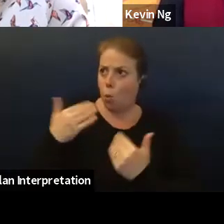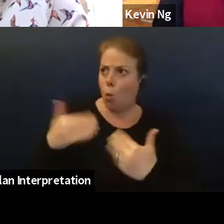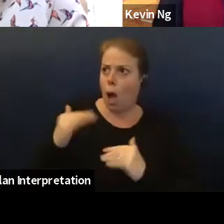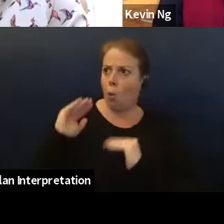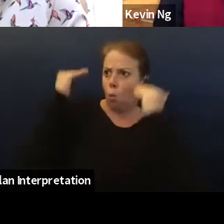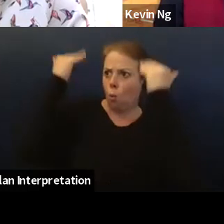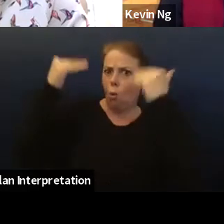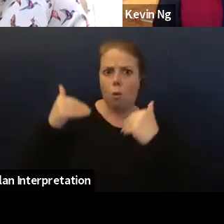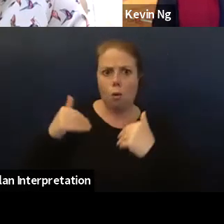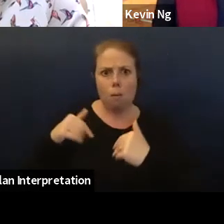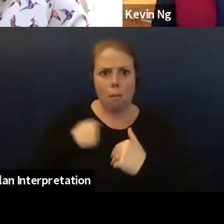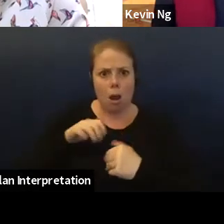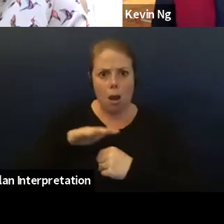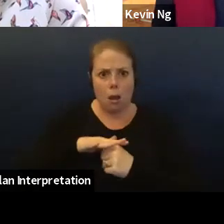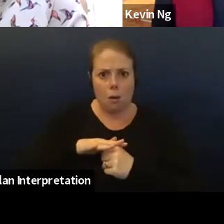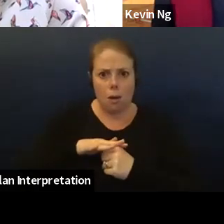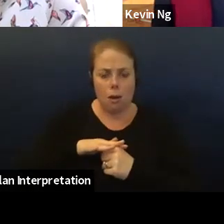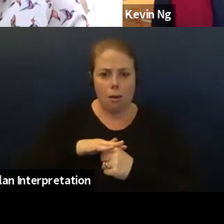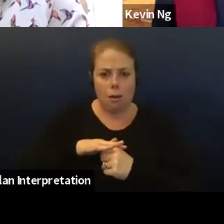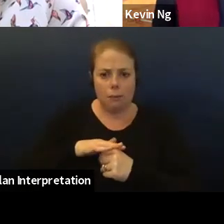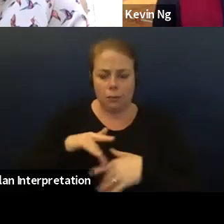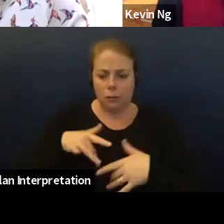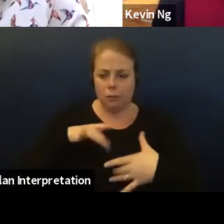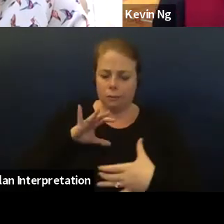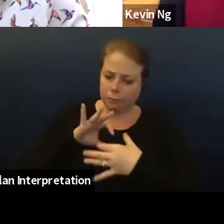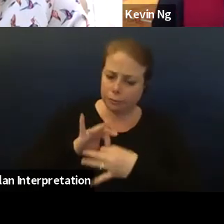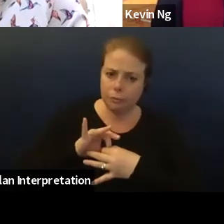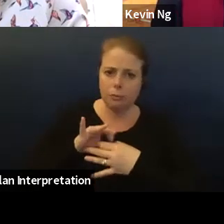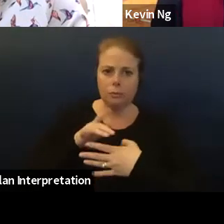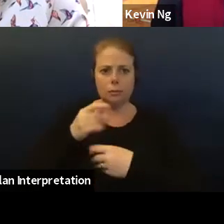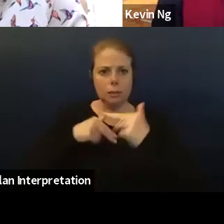and to develop a bit of confidence about raising your voice. So I think that's why we've said